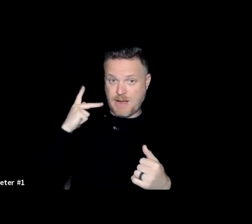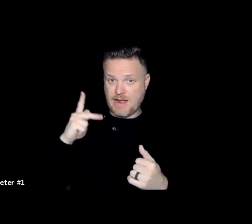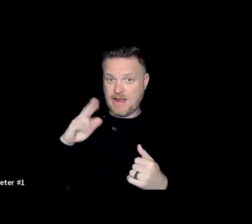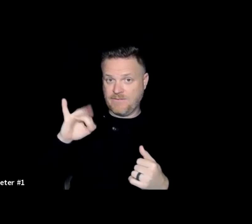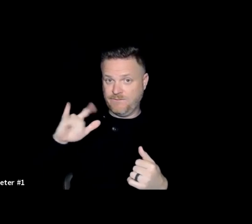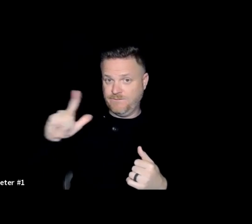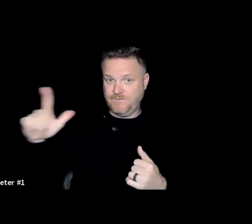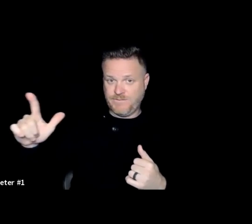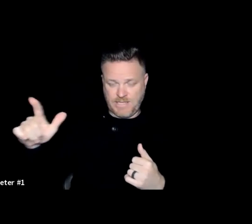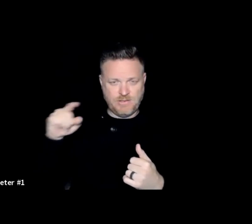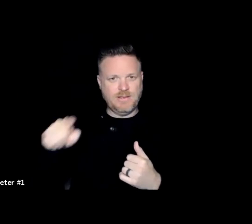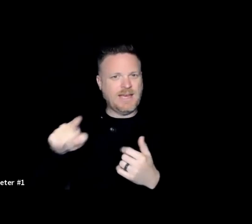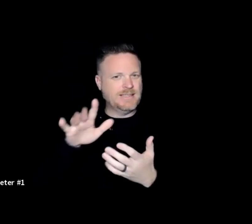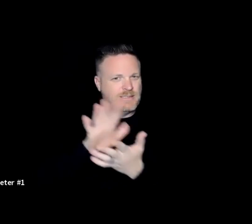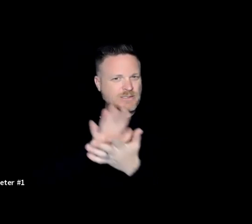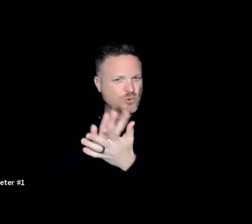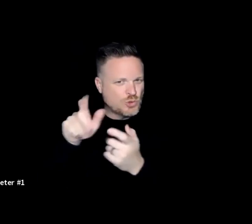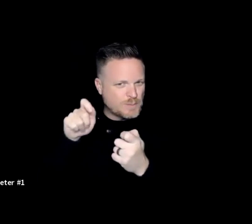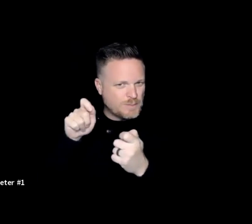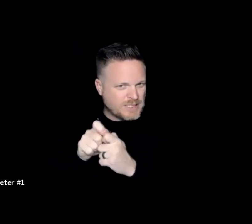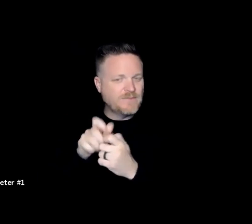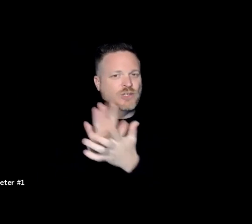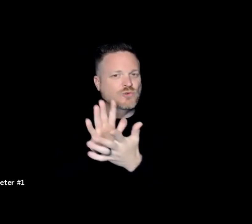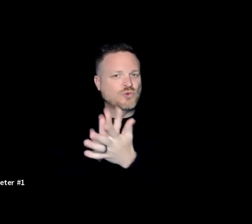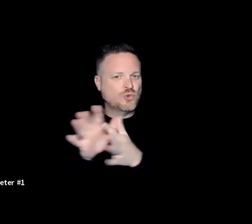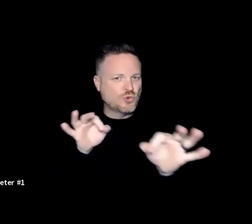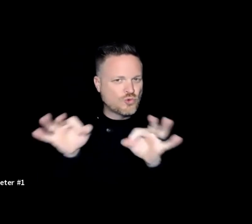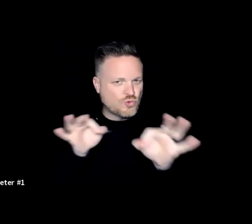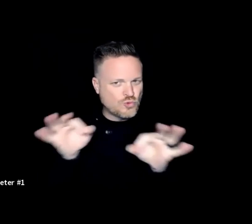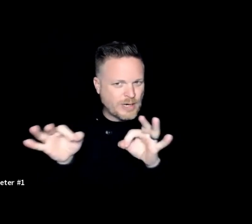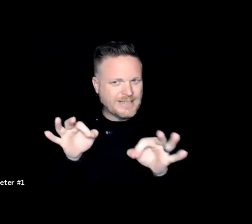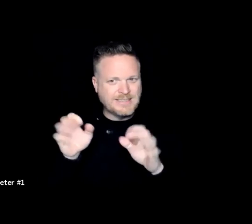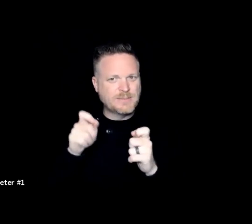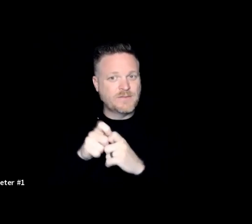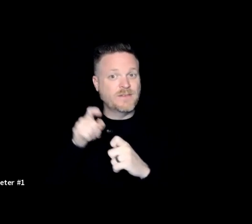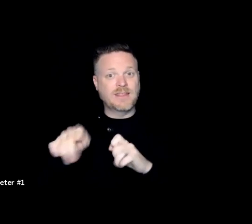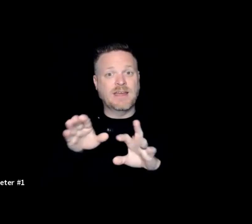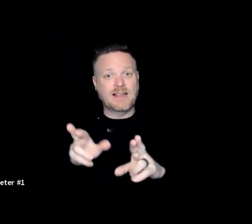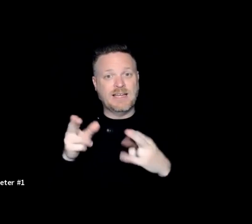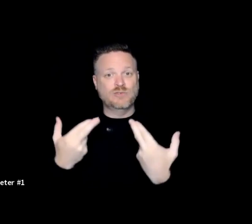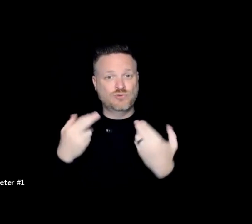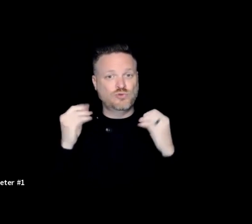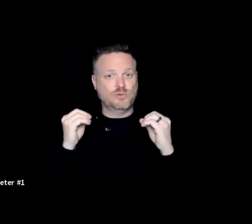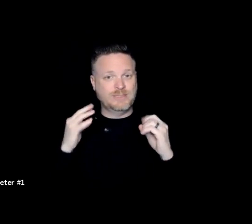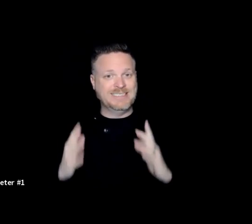school specific, school directed, specifically classroom teacher generated materials.